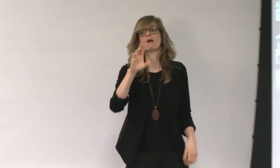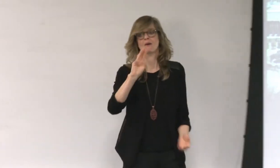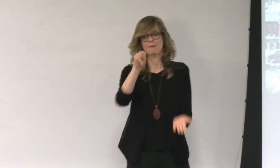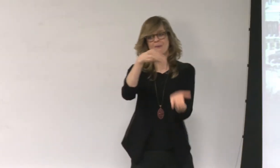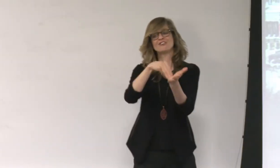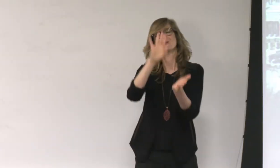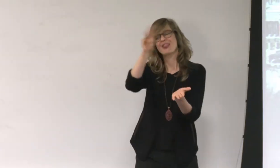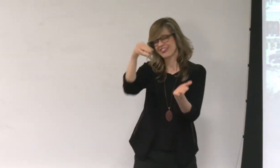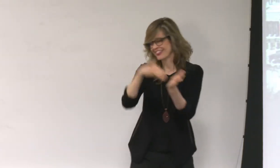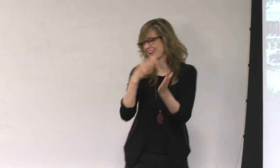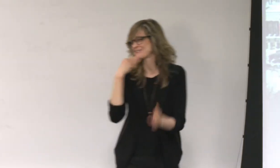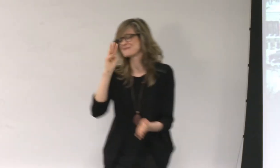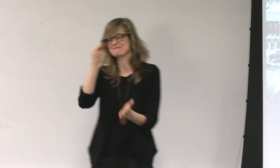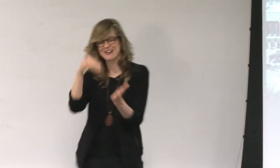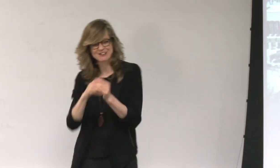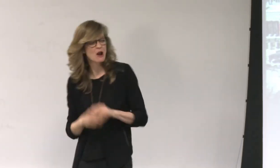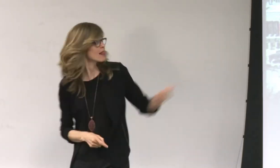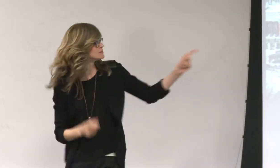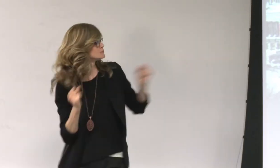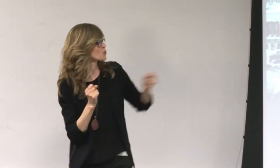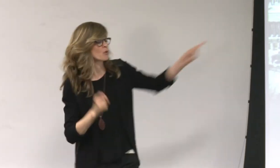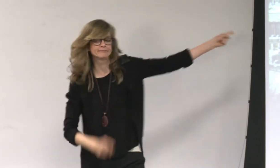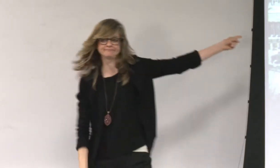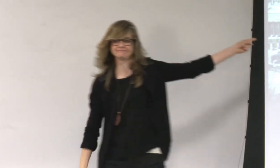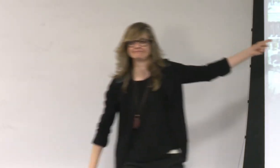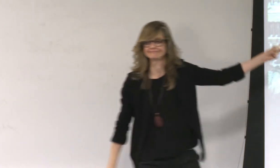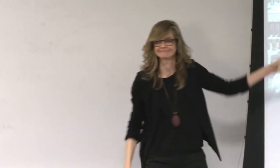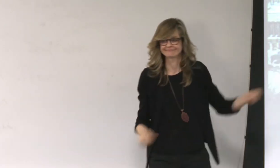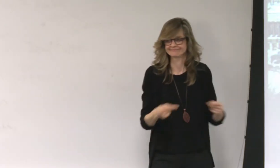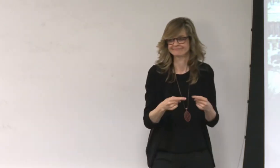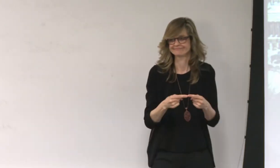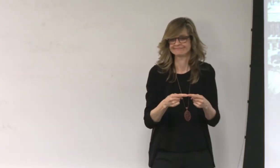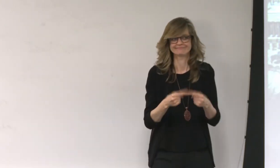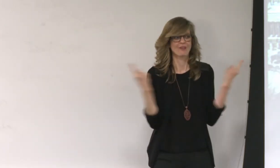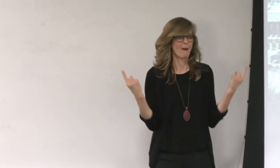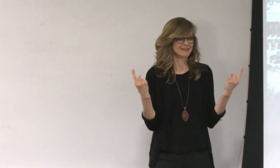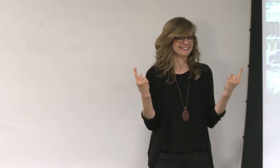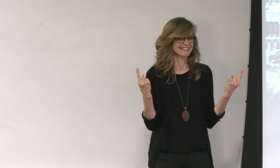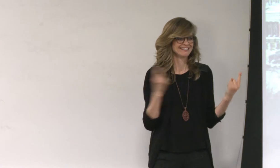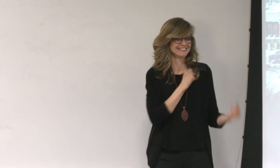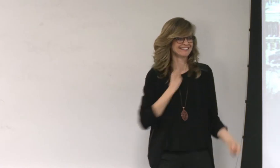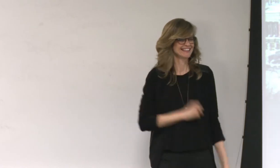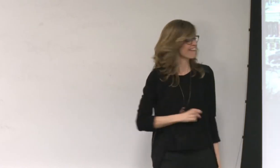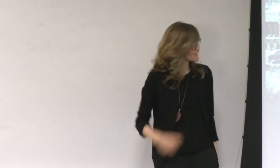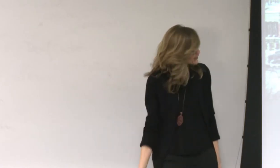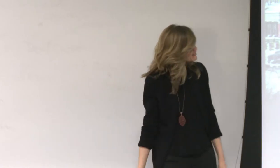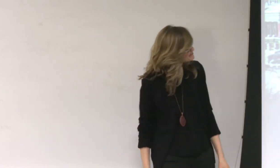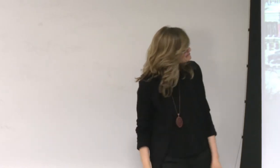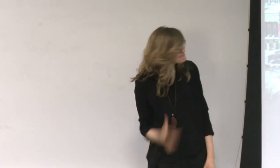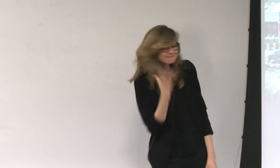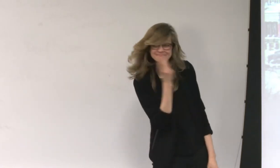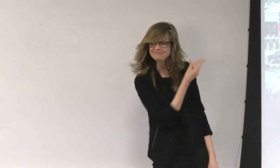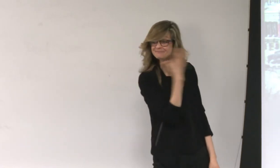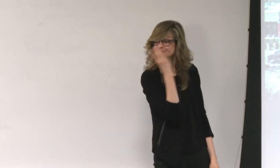MCGILL UNIVERSITY. AND IT'S COLD THERE. VERY, VERY DIFFERENT THAN STANFORD IN CALIFORNIA.